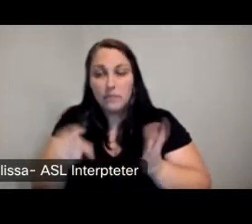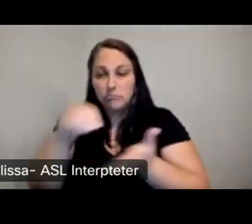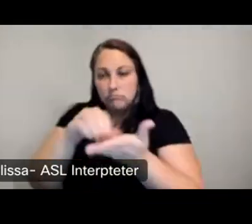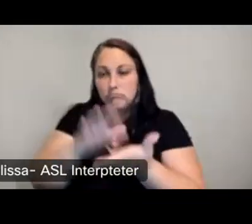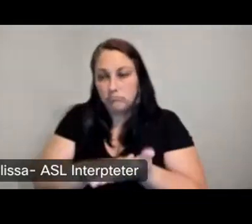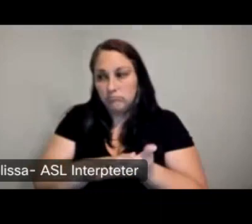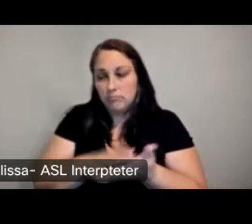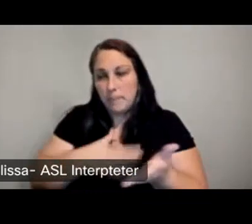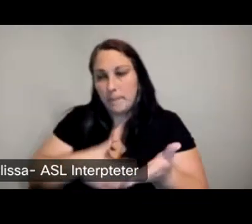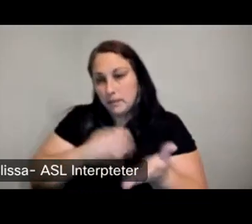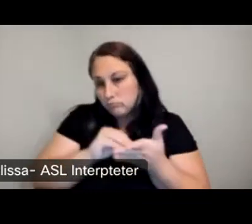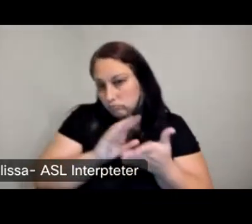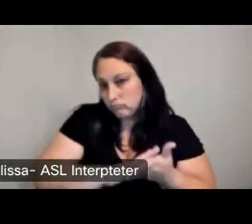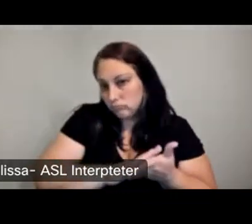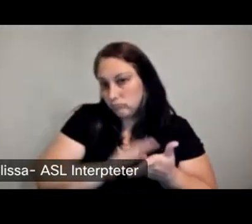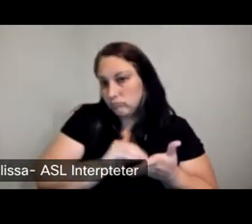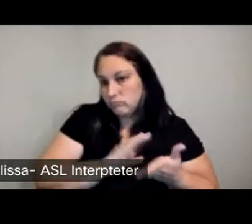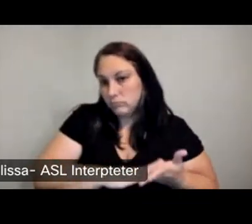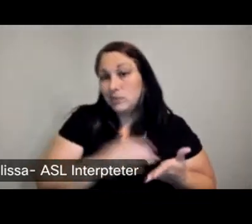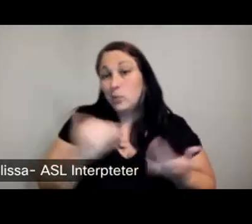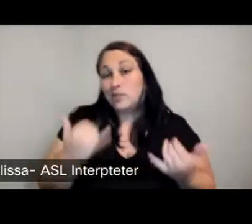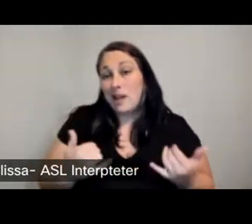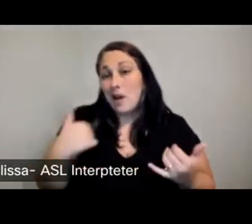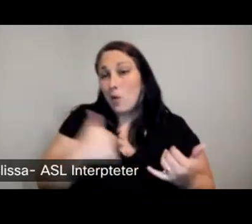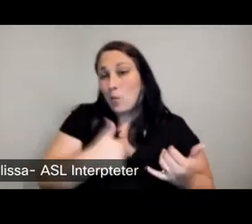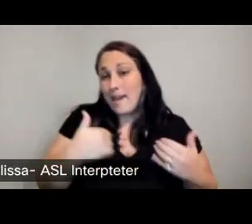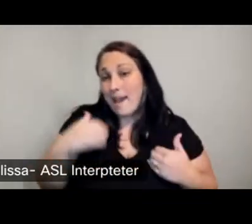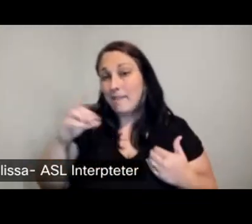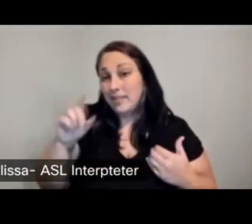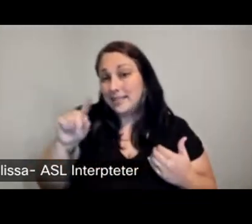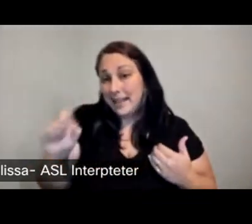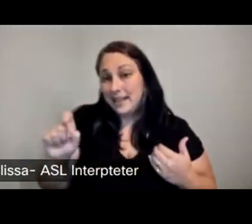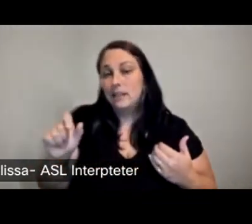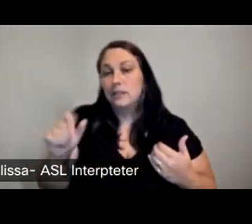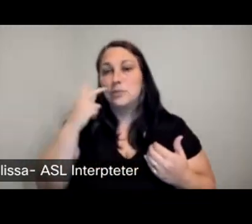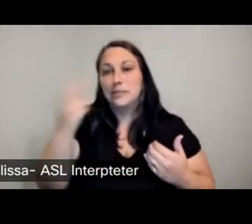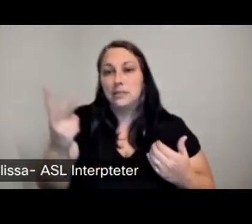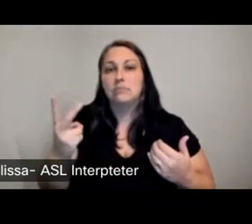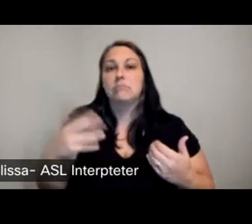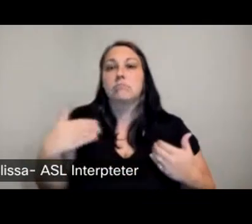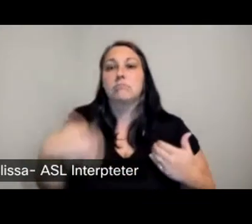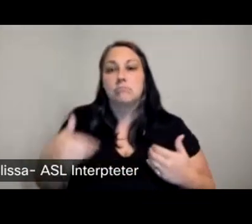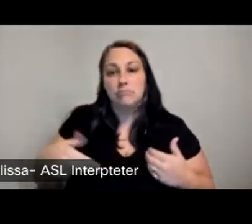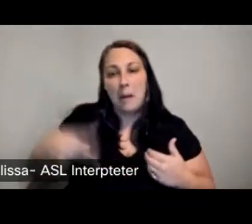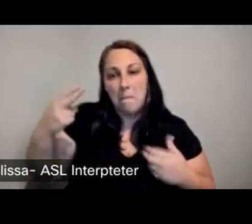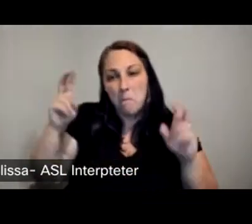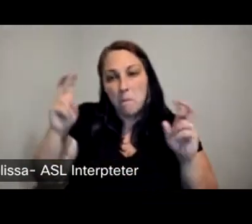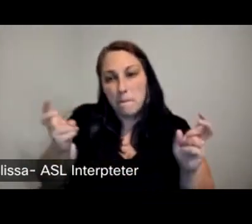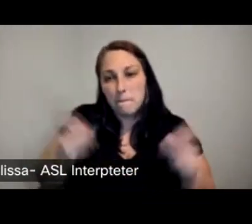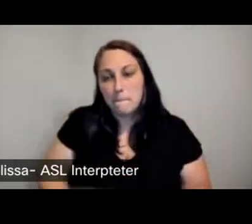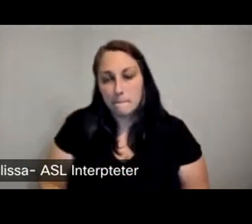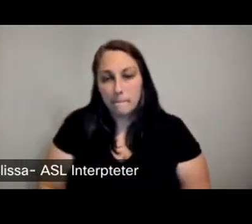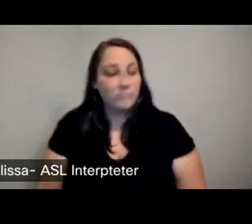we have that data to understand the magnitude of the issue okay well I think that's it right